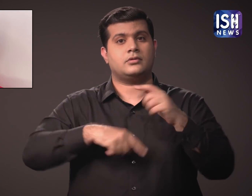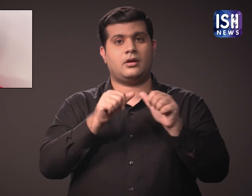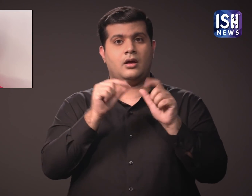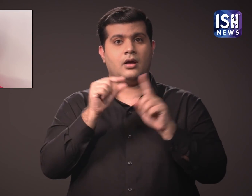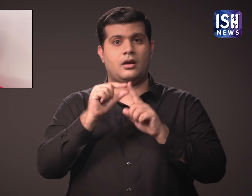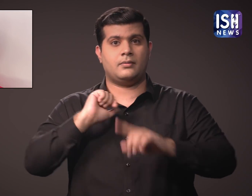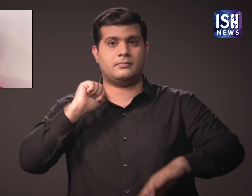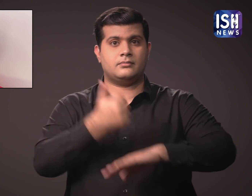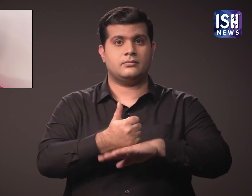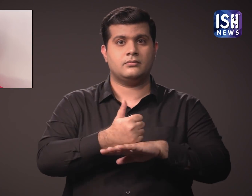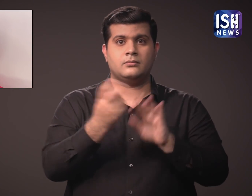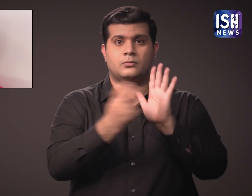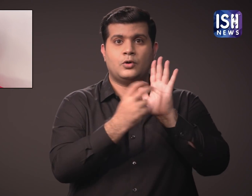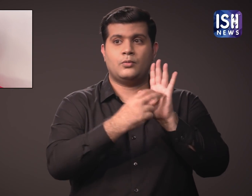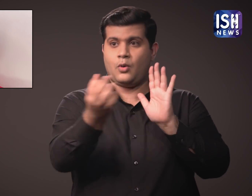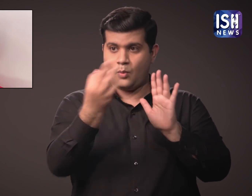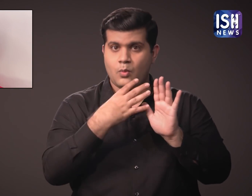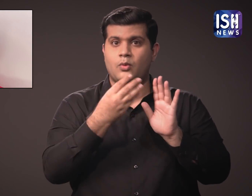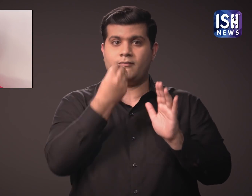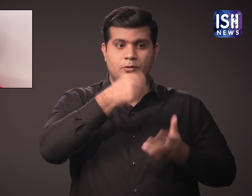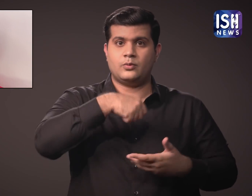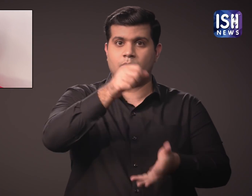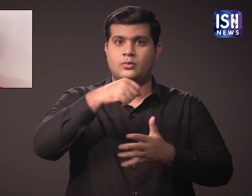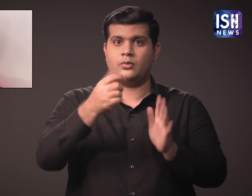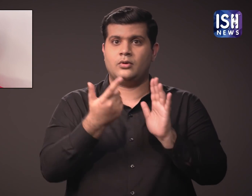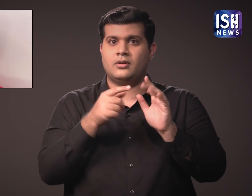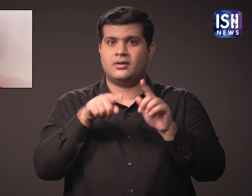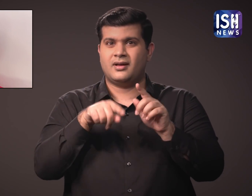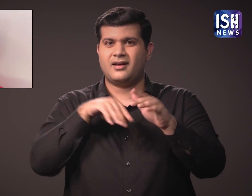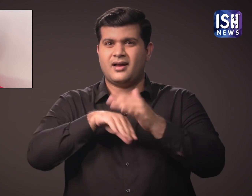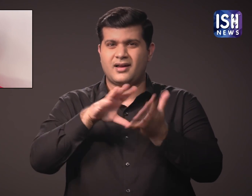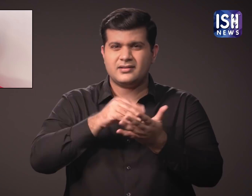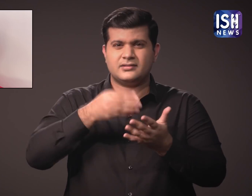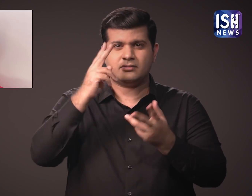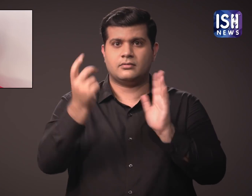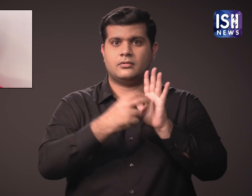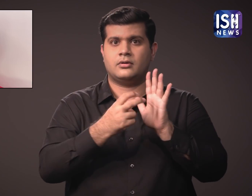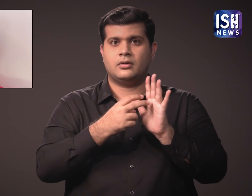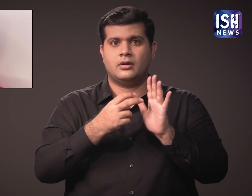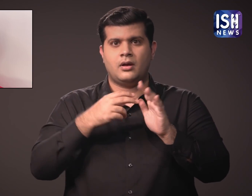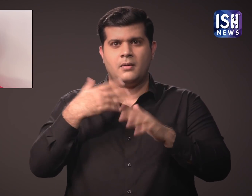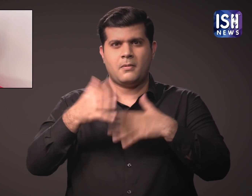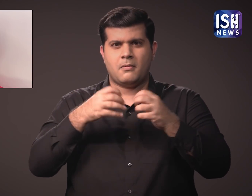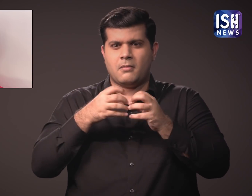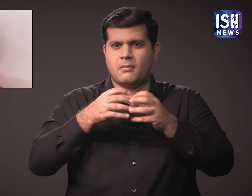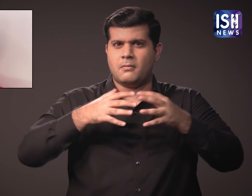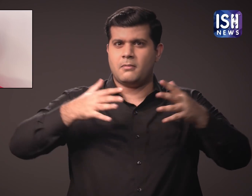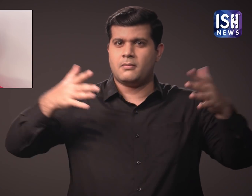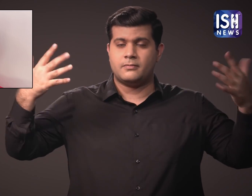Chirag even launched an App for people to place bookings.